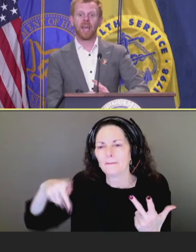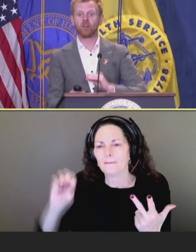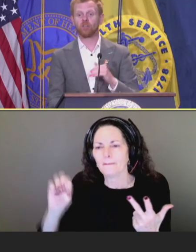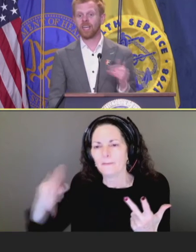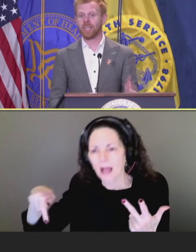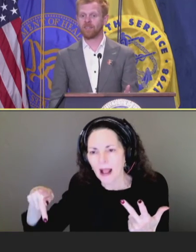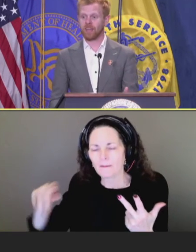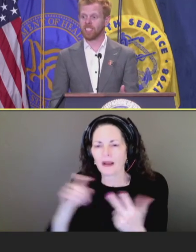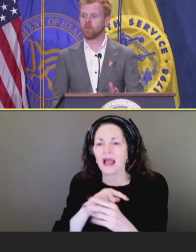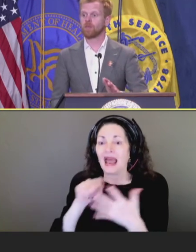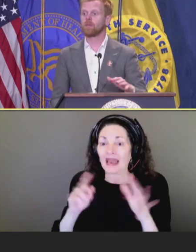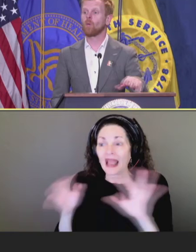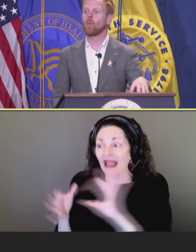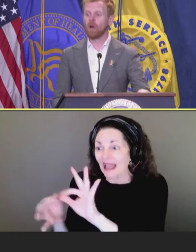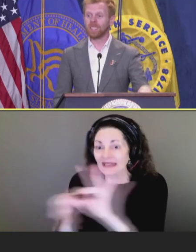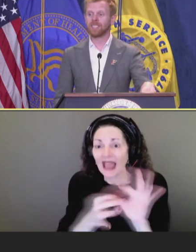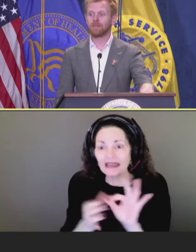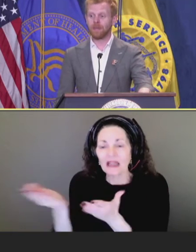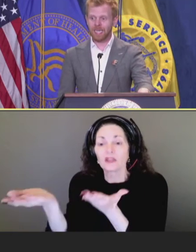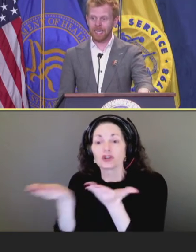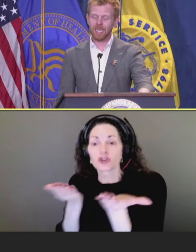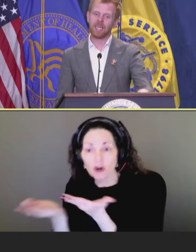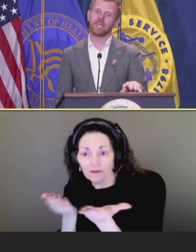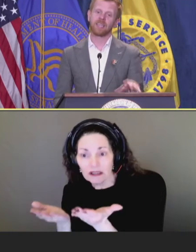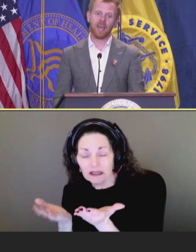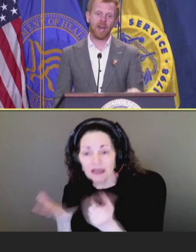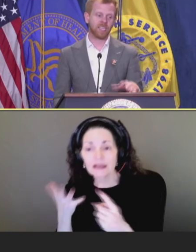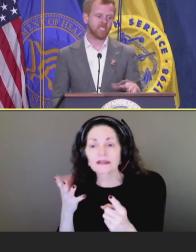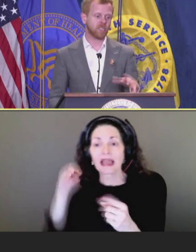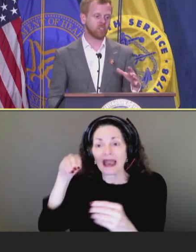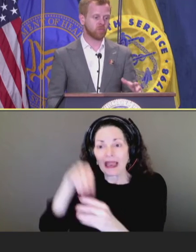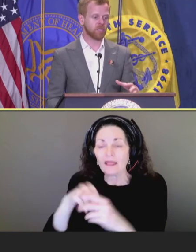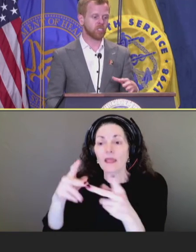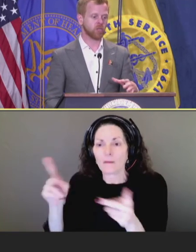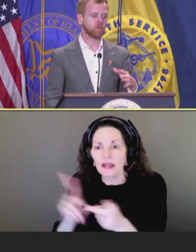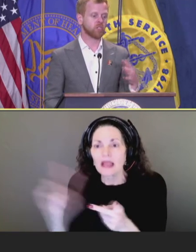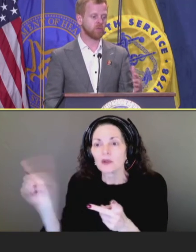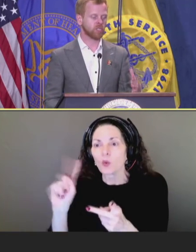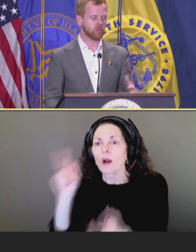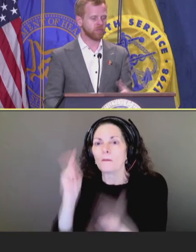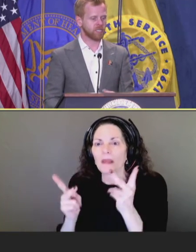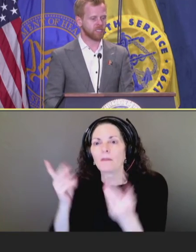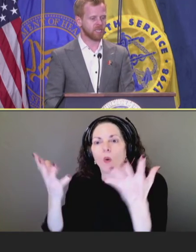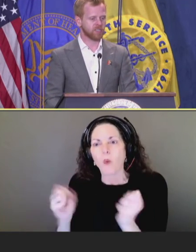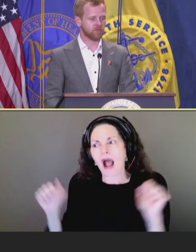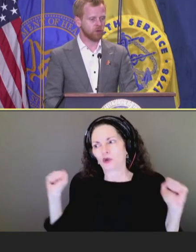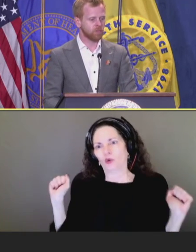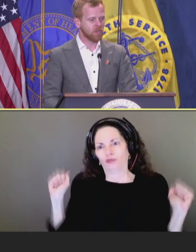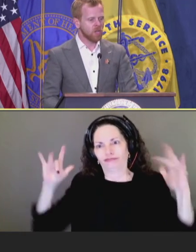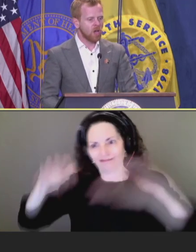and creating events where people want to be, that has been shown so extremely successful.